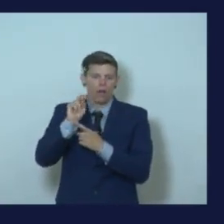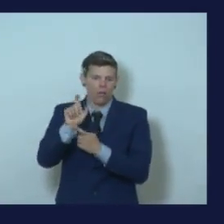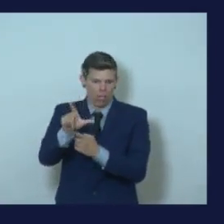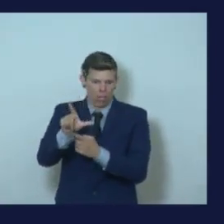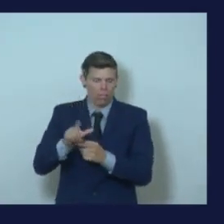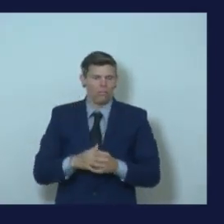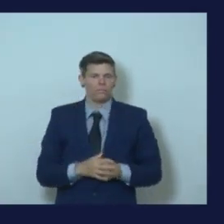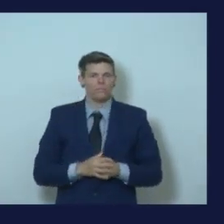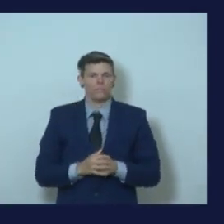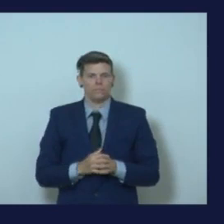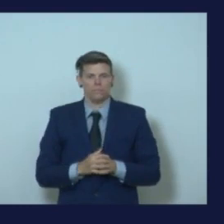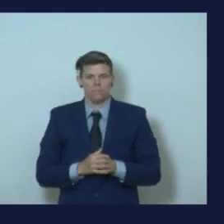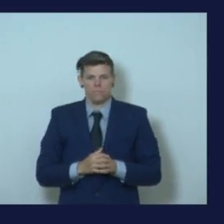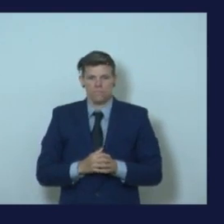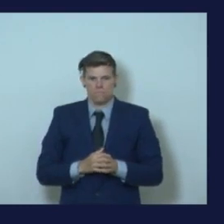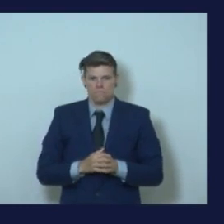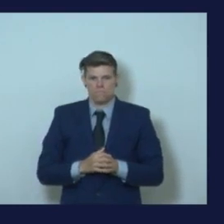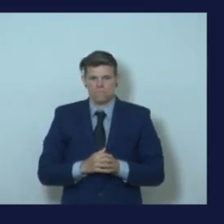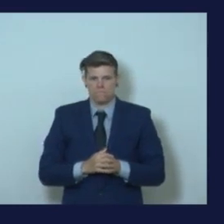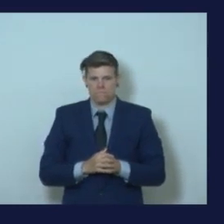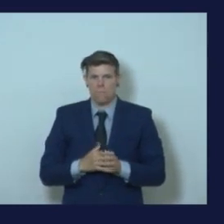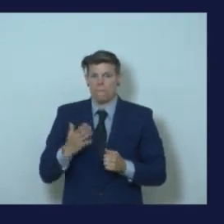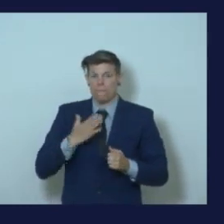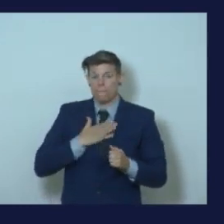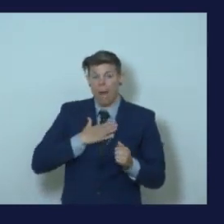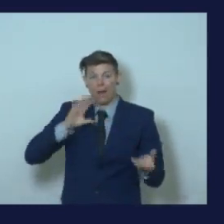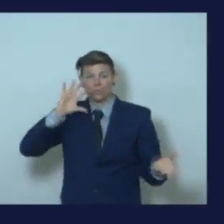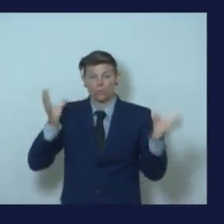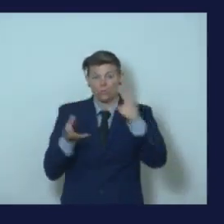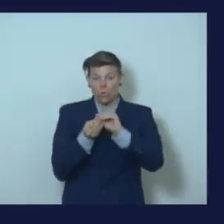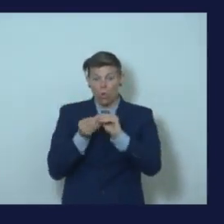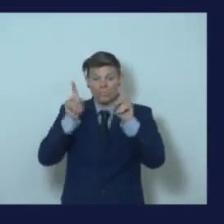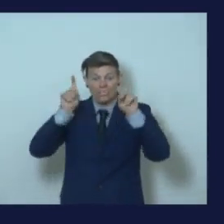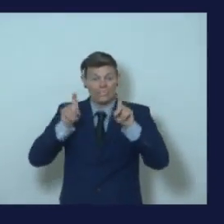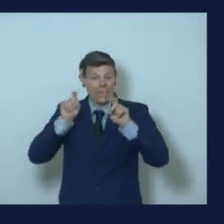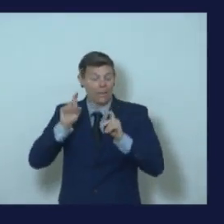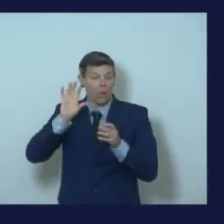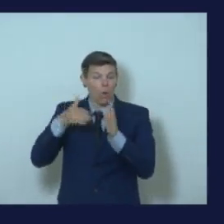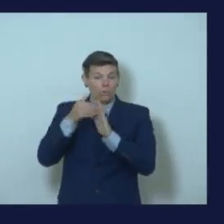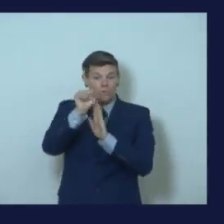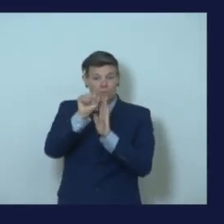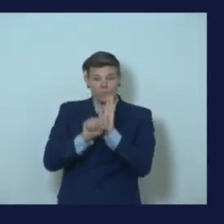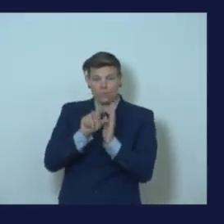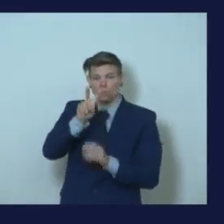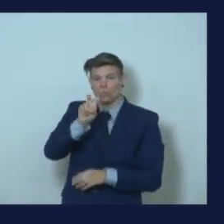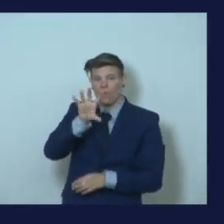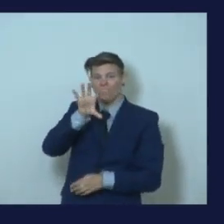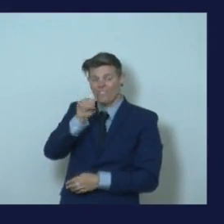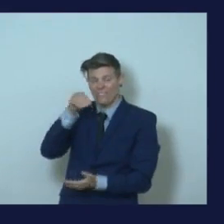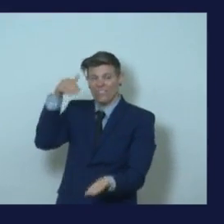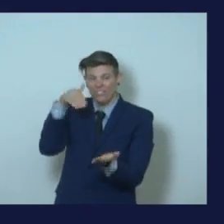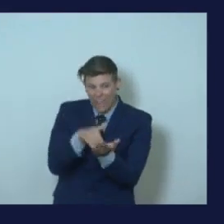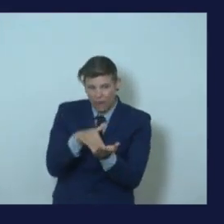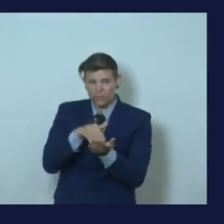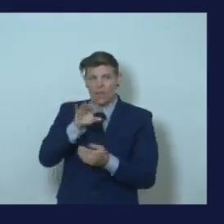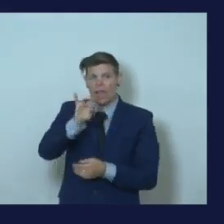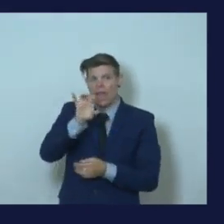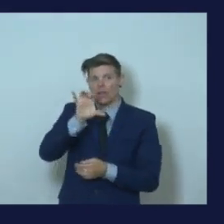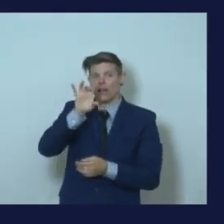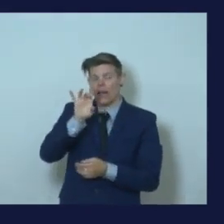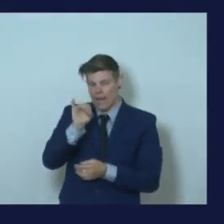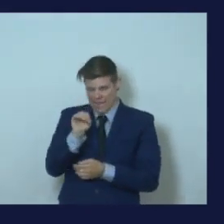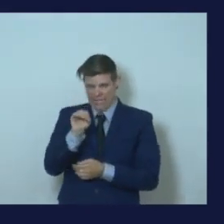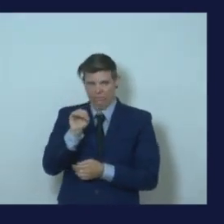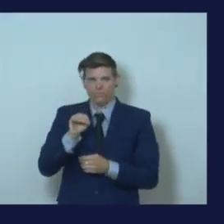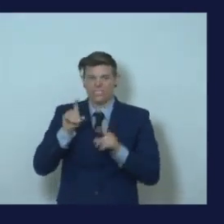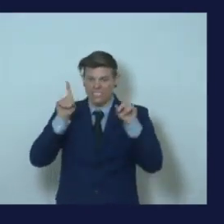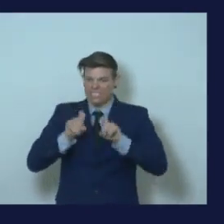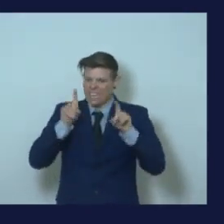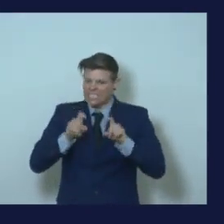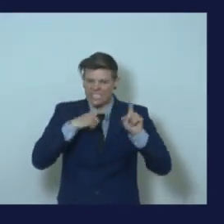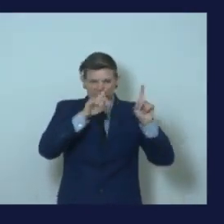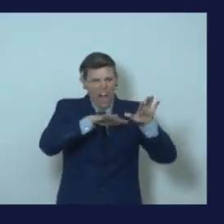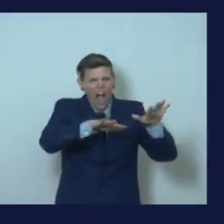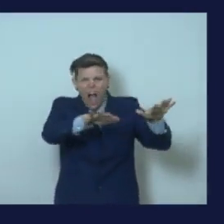19 IN ONE MINUTE YOU’RE GOING TO HEAR FROM SECRETARY KATHY KUNKEL, BUT ON MY SLIDE IT GIVES YOU THE TOTAL TEST CONDUCTED STATEWIDE.